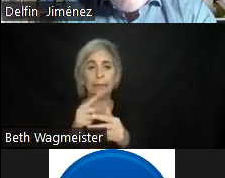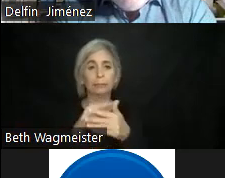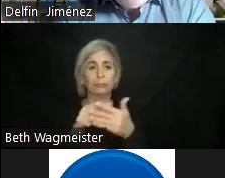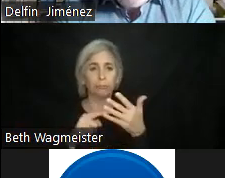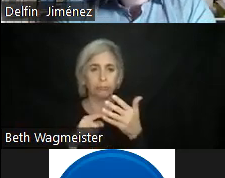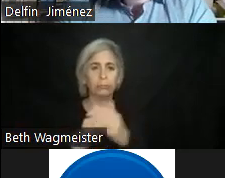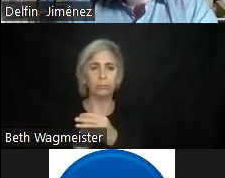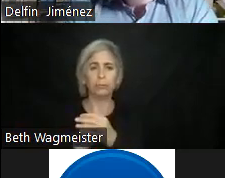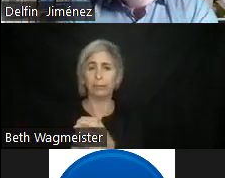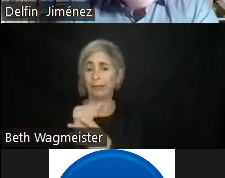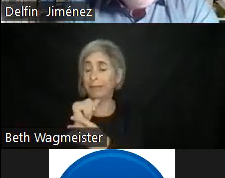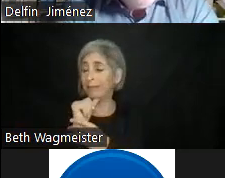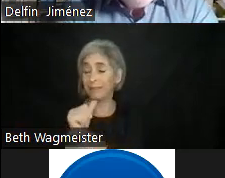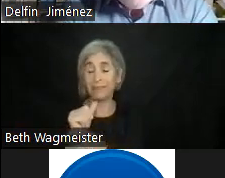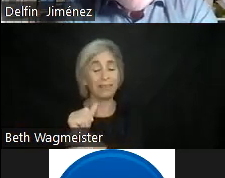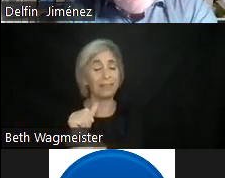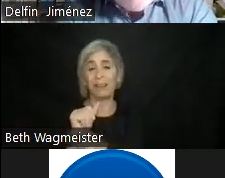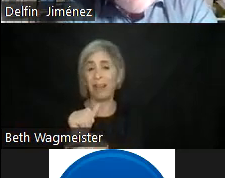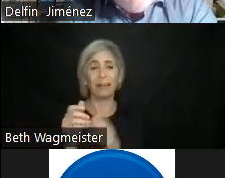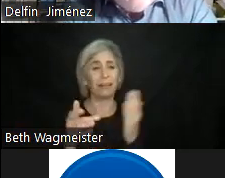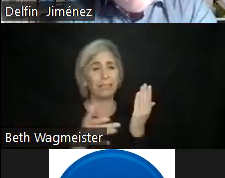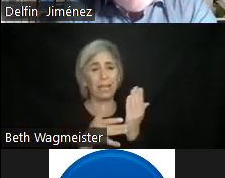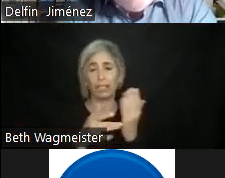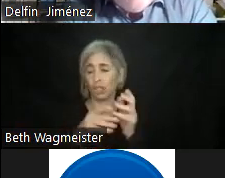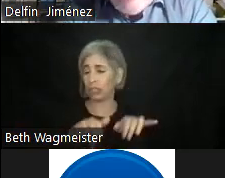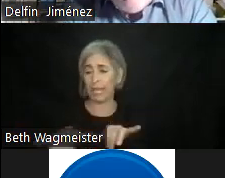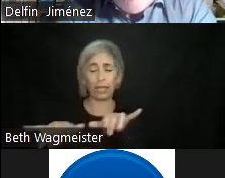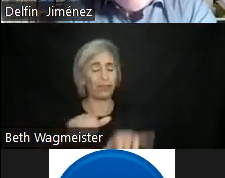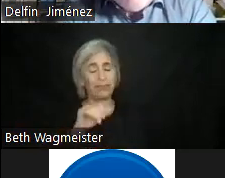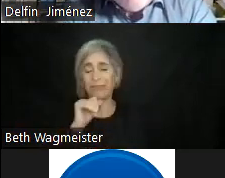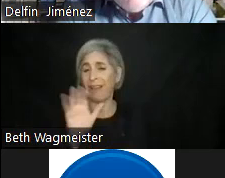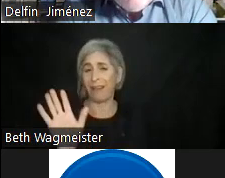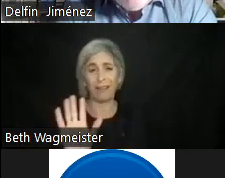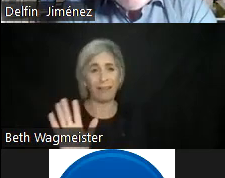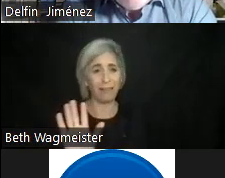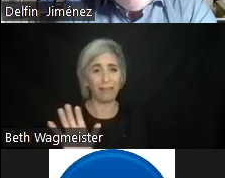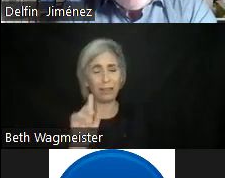and it is not a technical standard. It is important. Because all